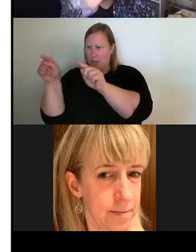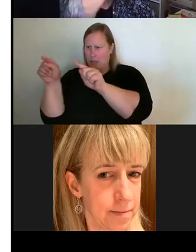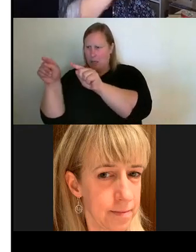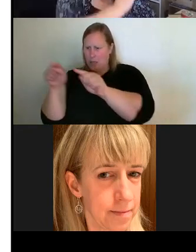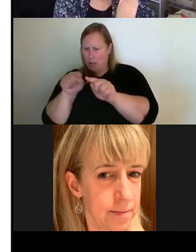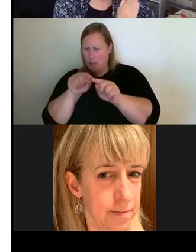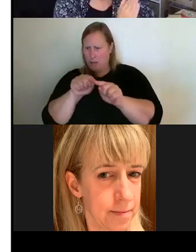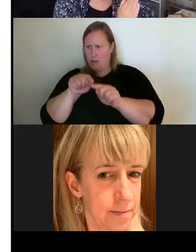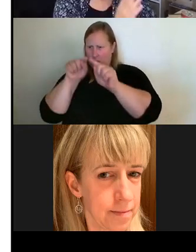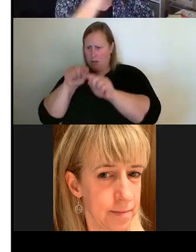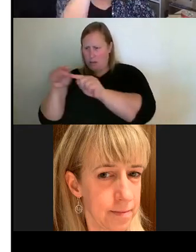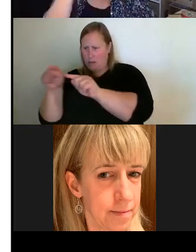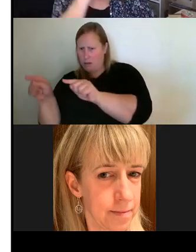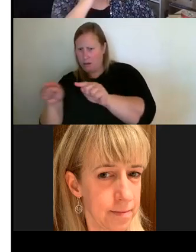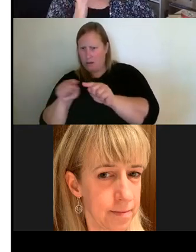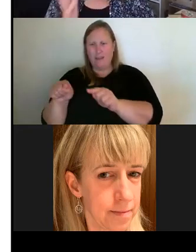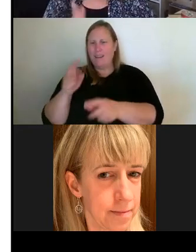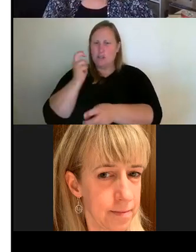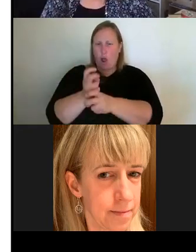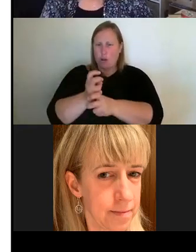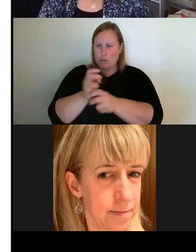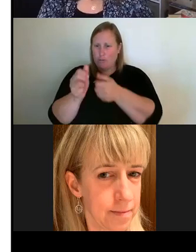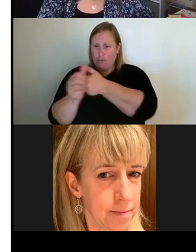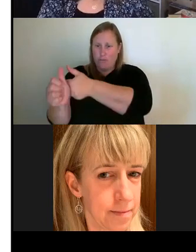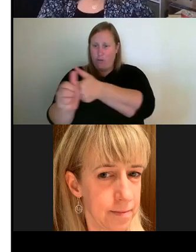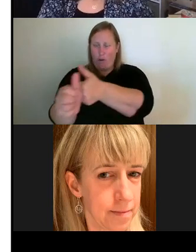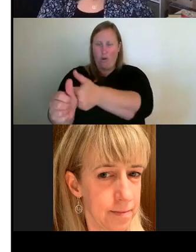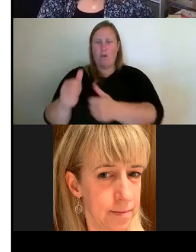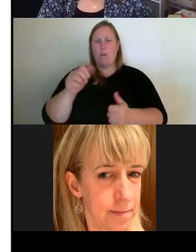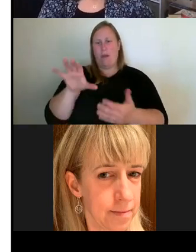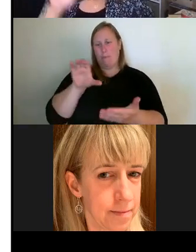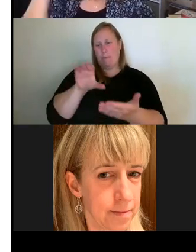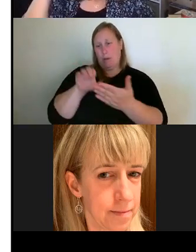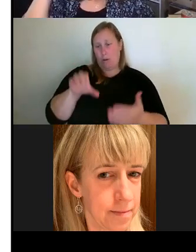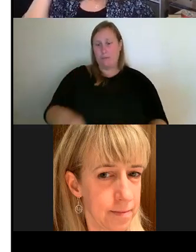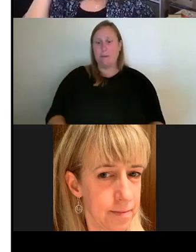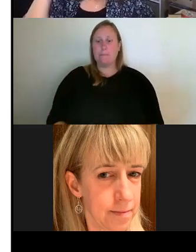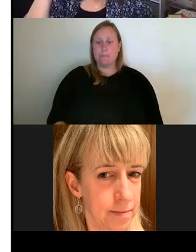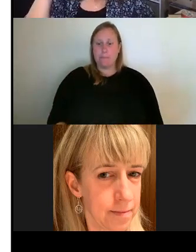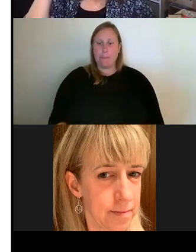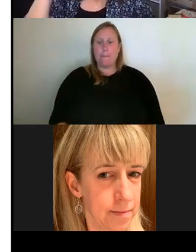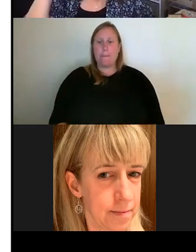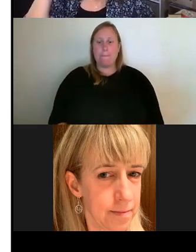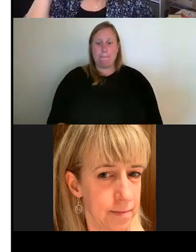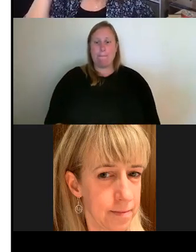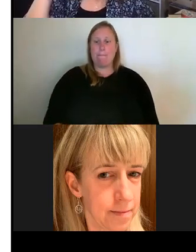justified straight versus that centered. Glenda has stopped centering as much since